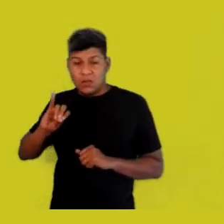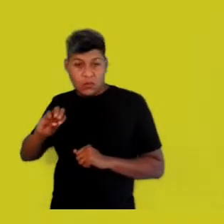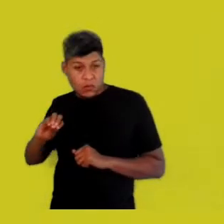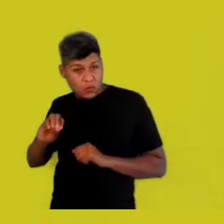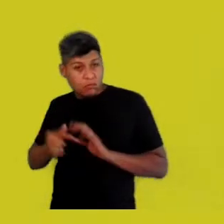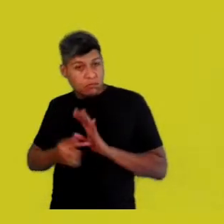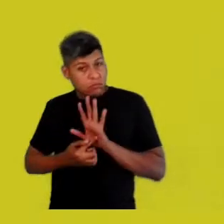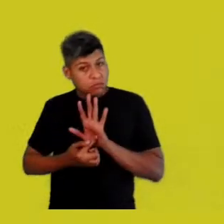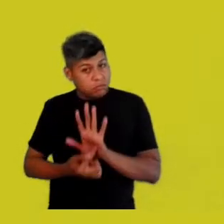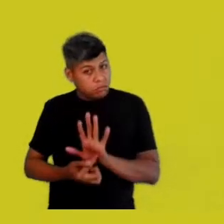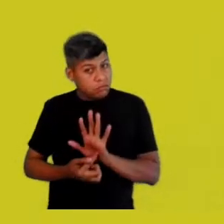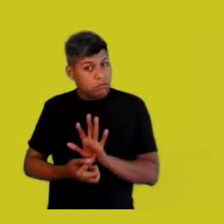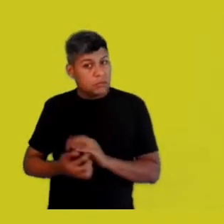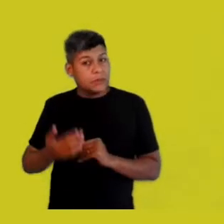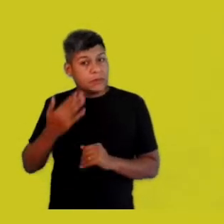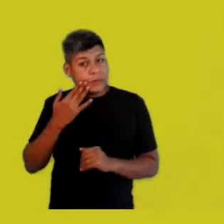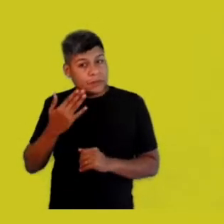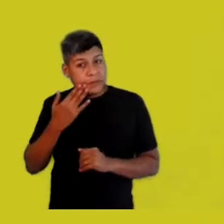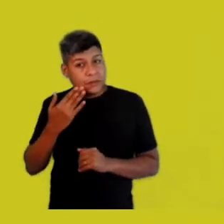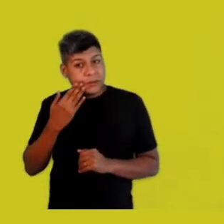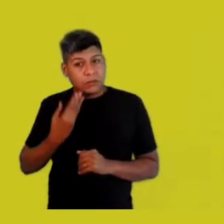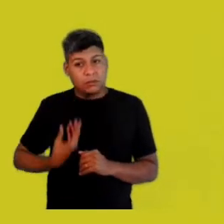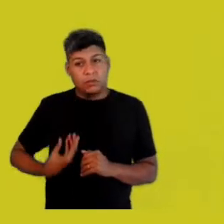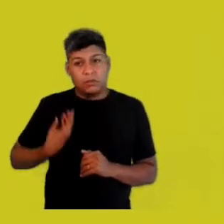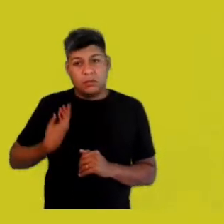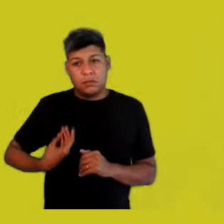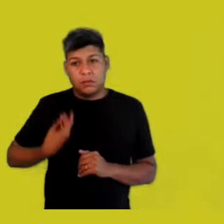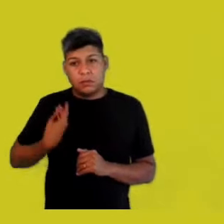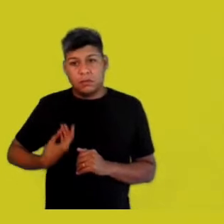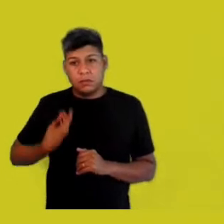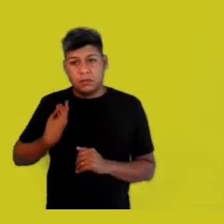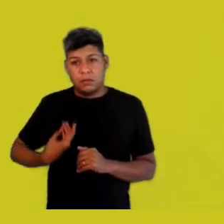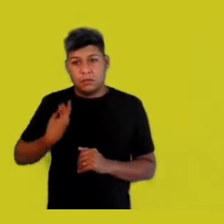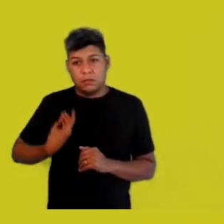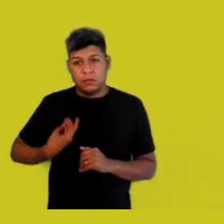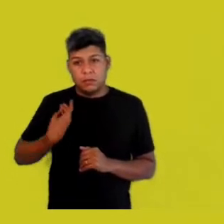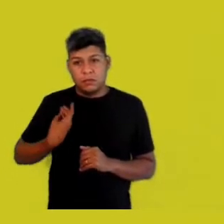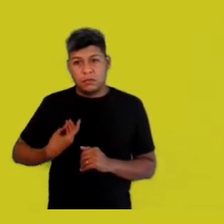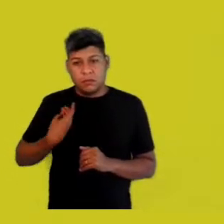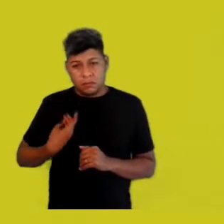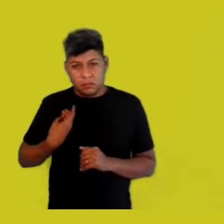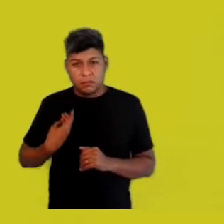to the extent that he offers a Theogony,